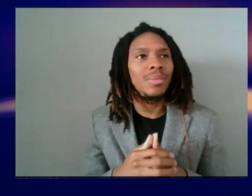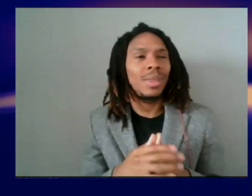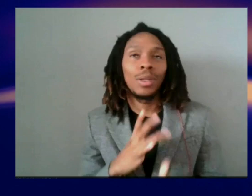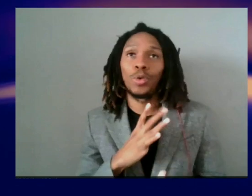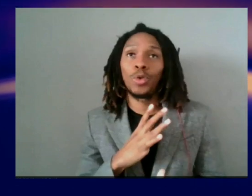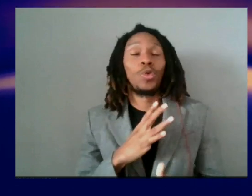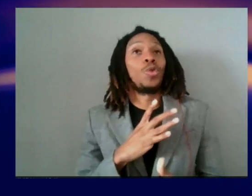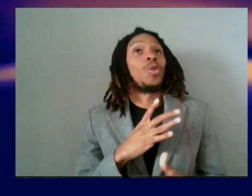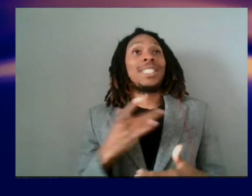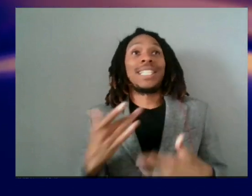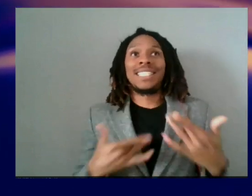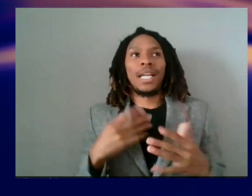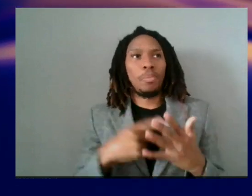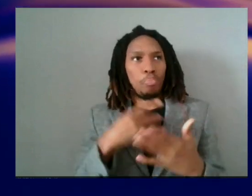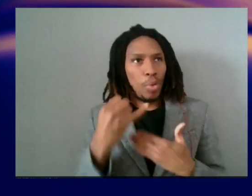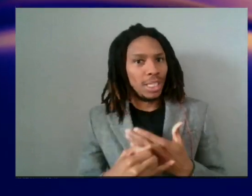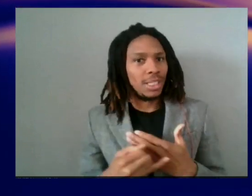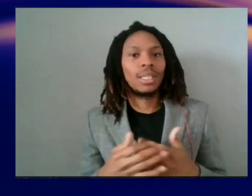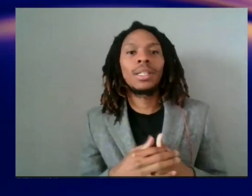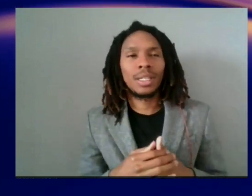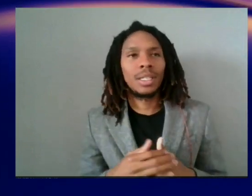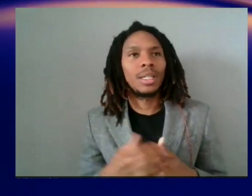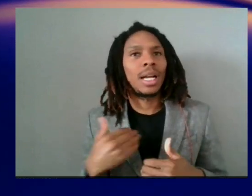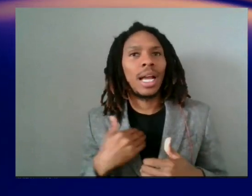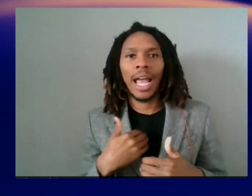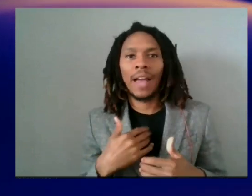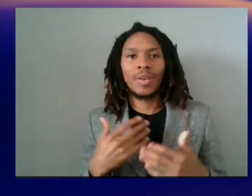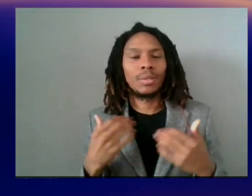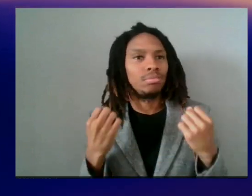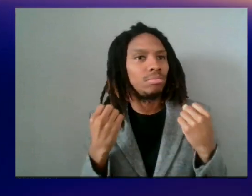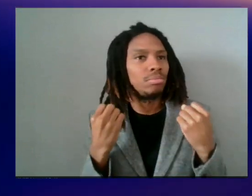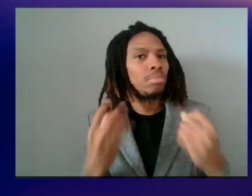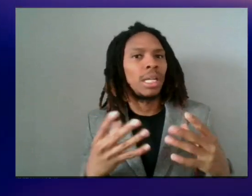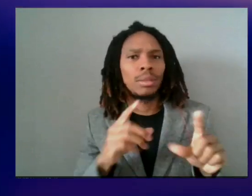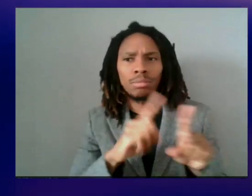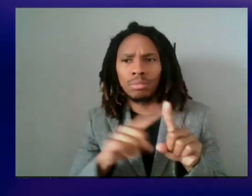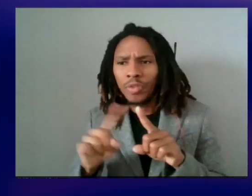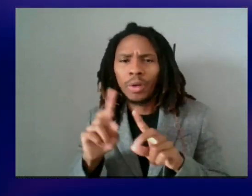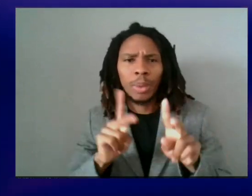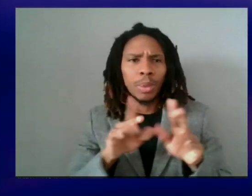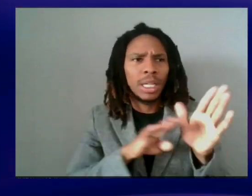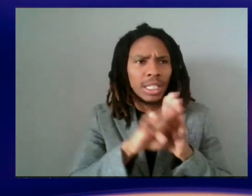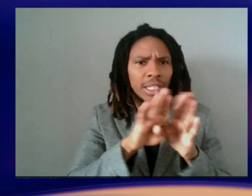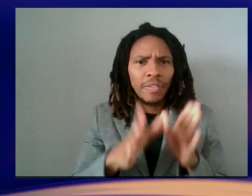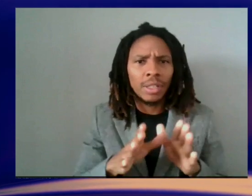So we have a very vibrant community of developers that is contributing in the open source to it.